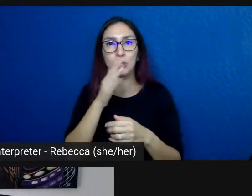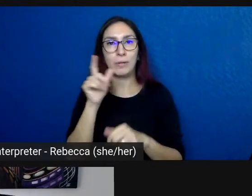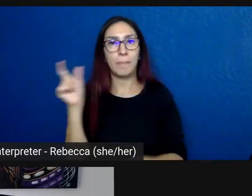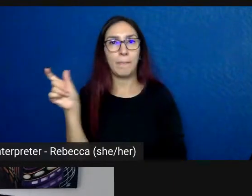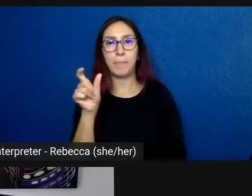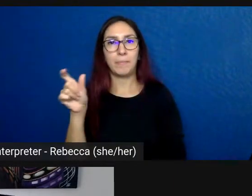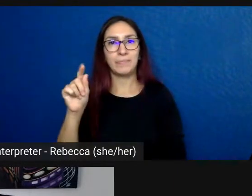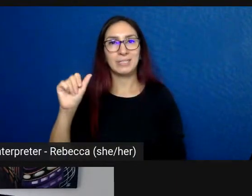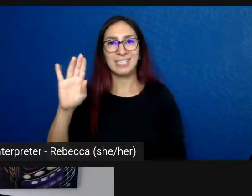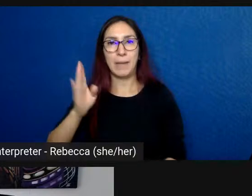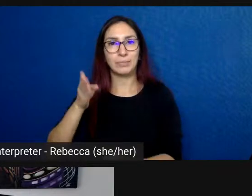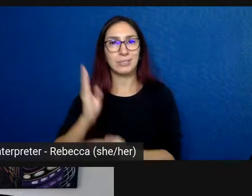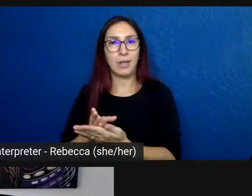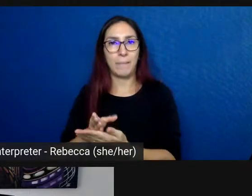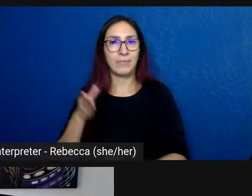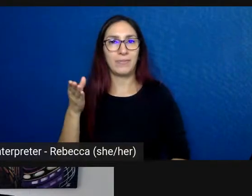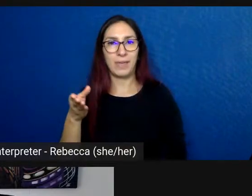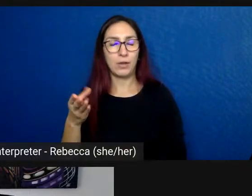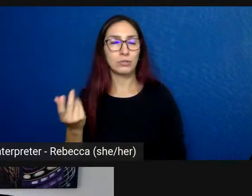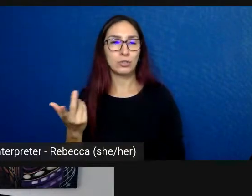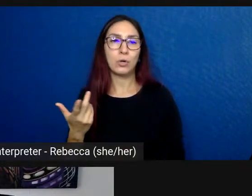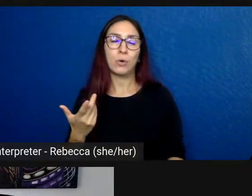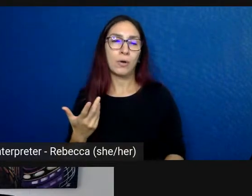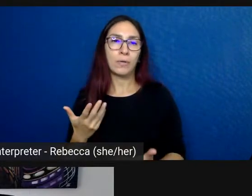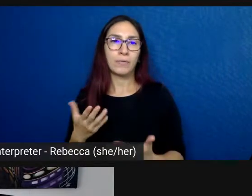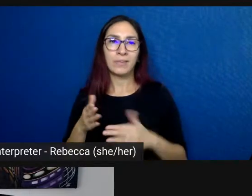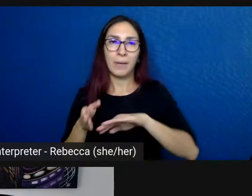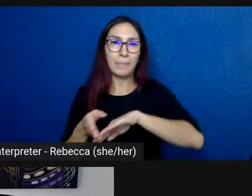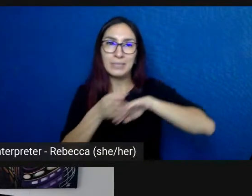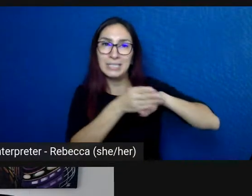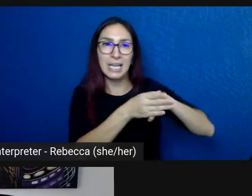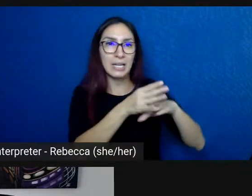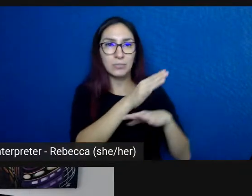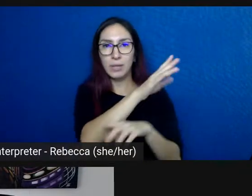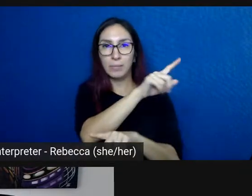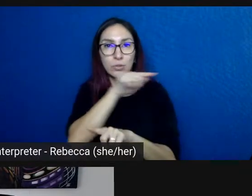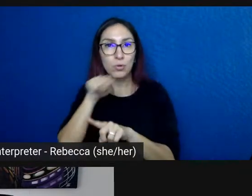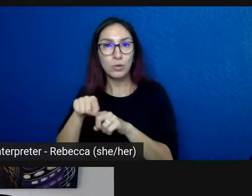in a Dialog and I would think the "Submit" button would be a great tab stop.